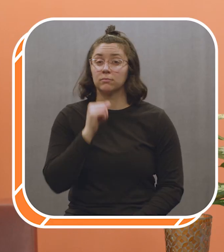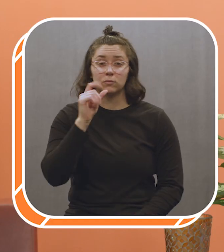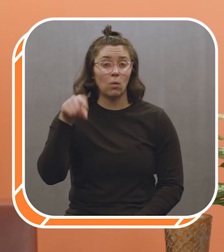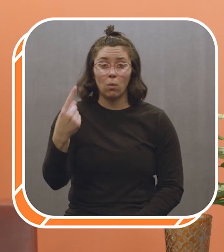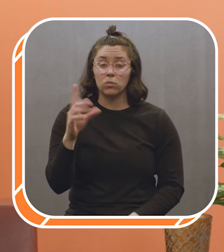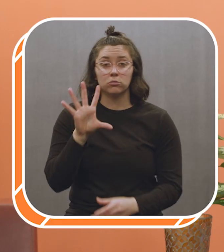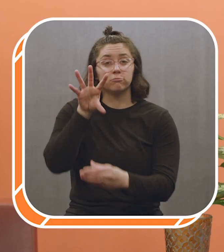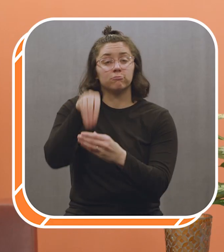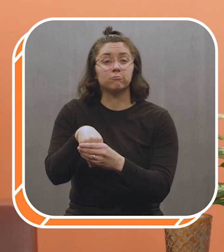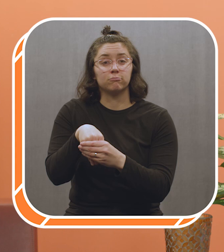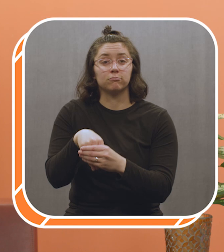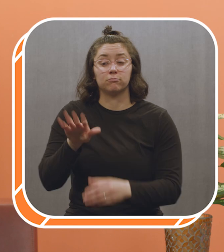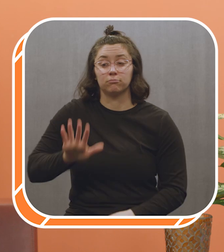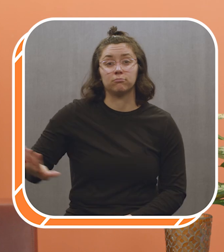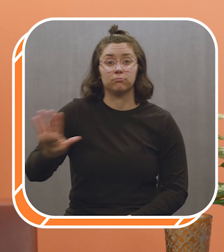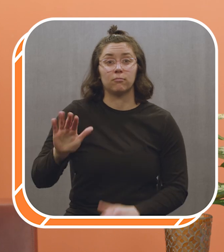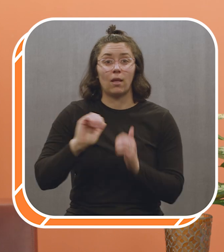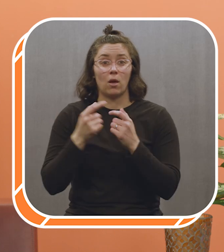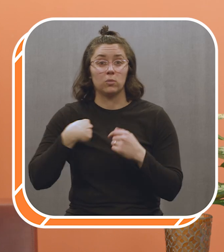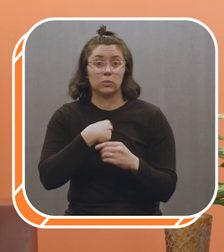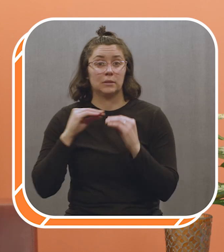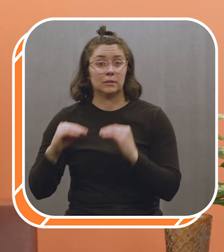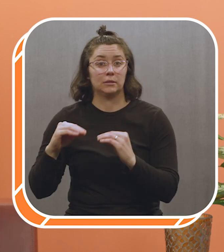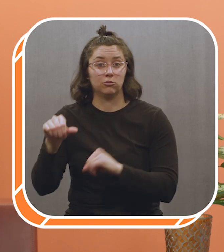should we include them in how we teach science,